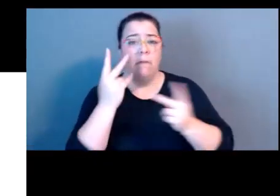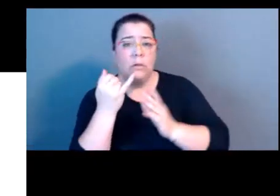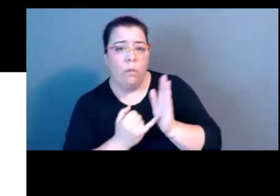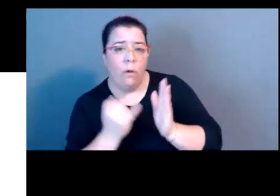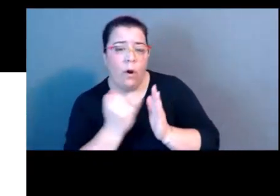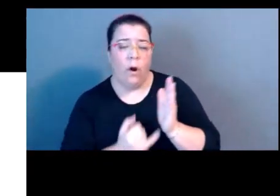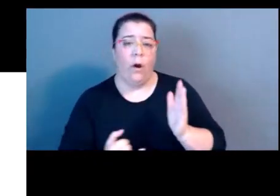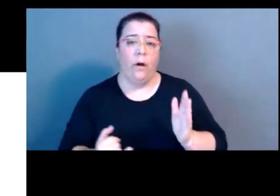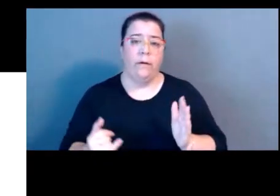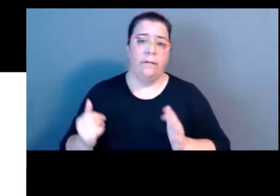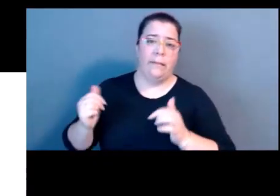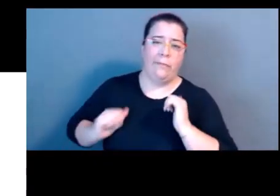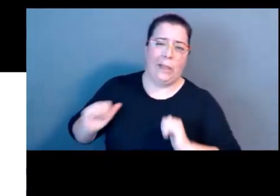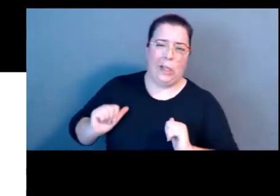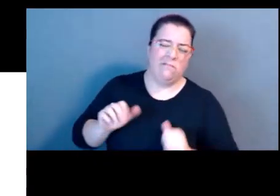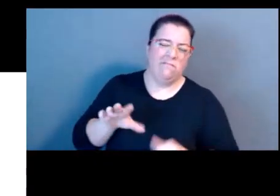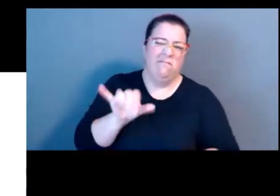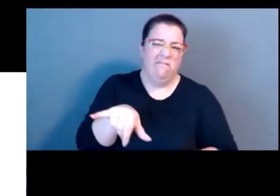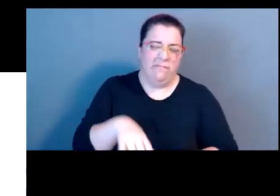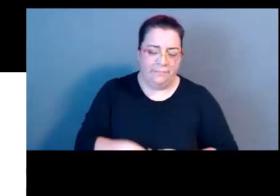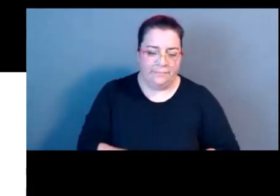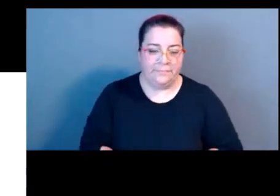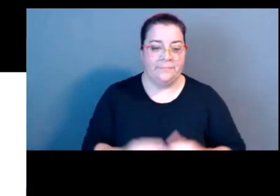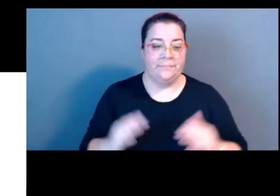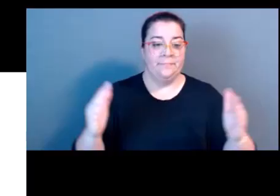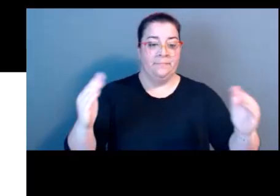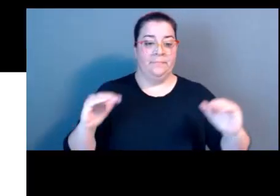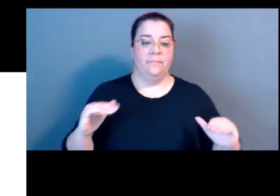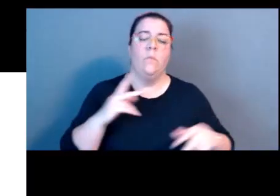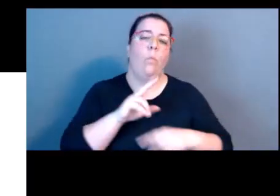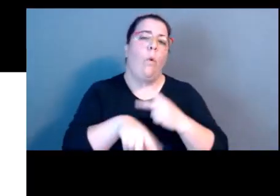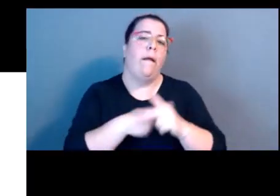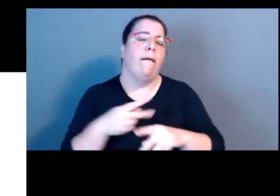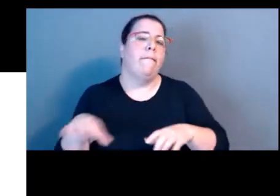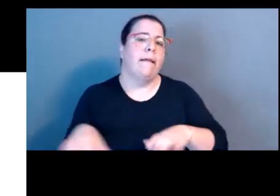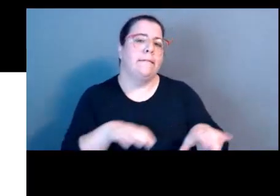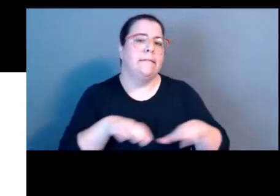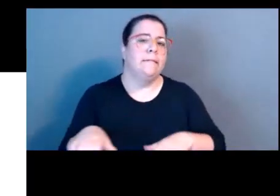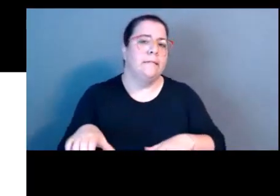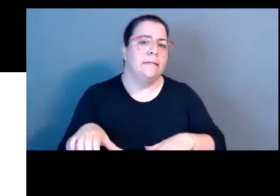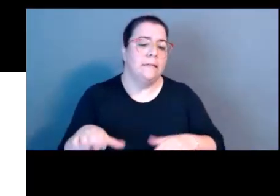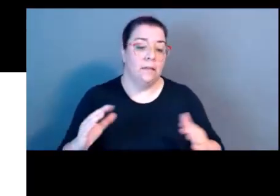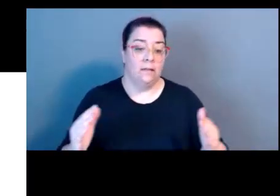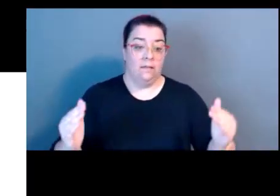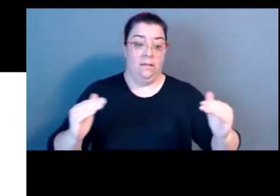The type of activity you're proposing, as well as your project start and end dates.